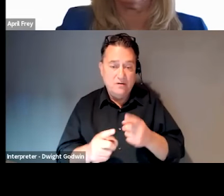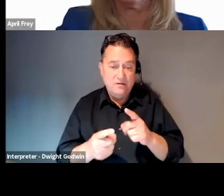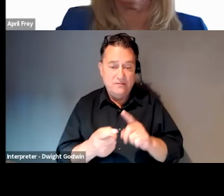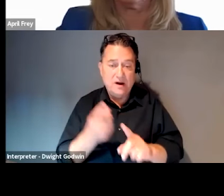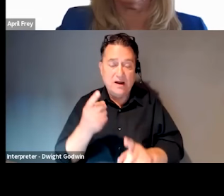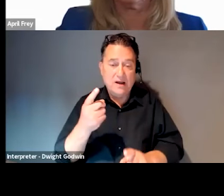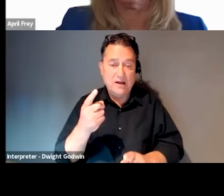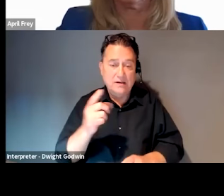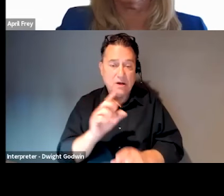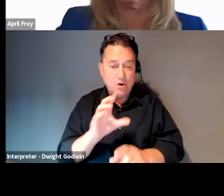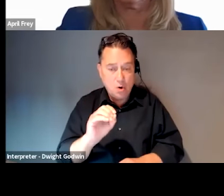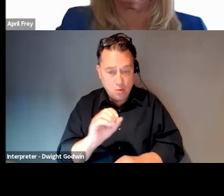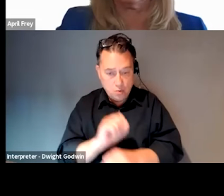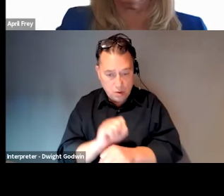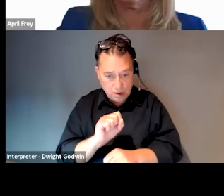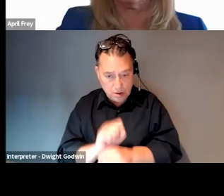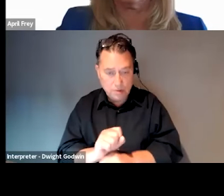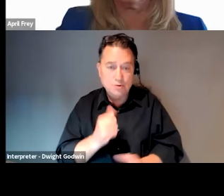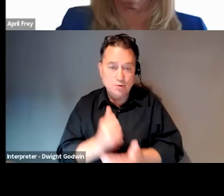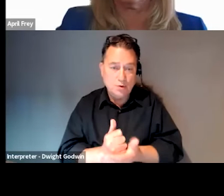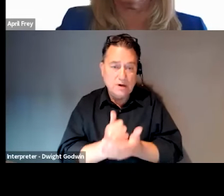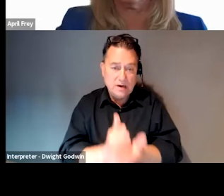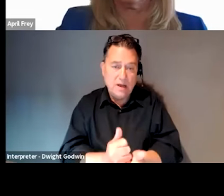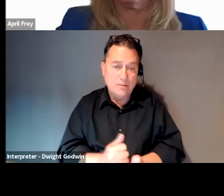that can help engage with you in chat and share resources.